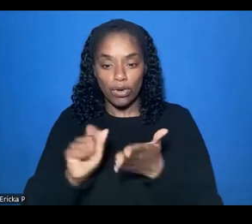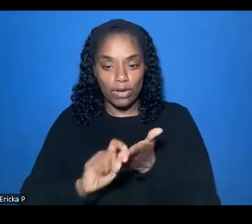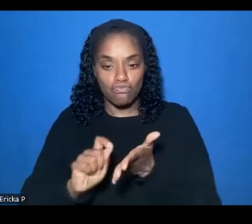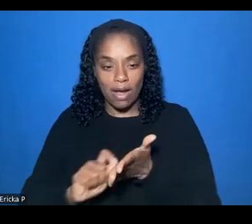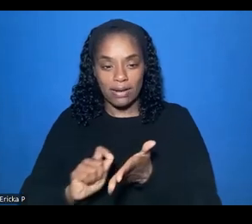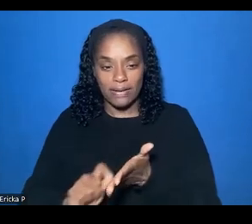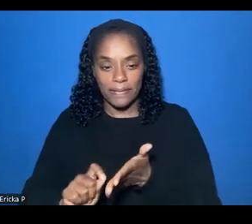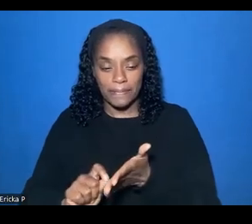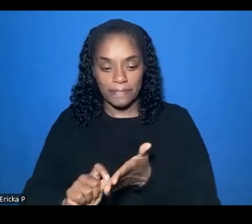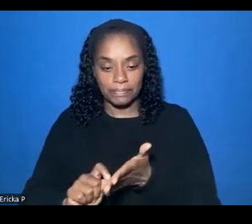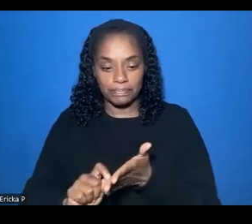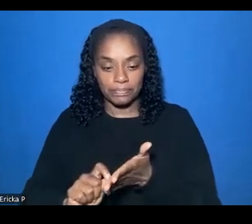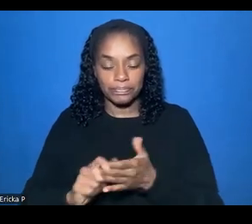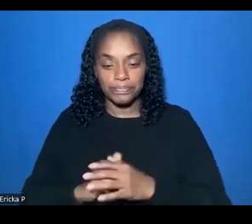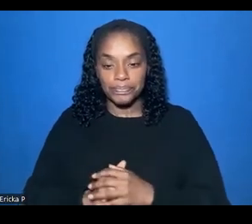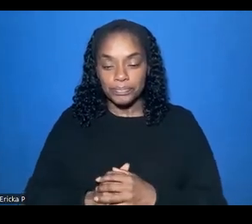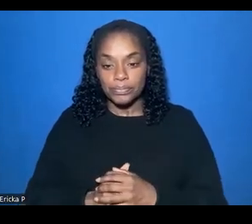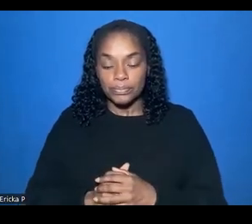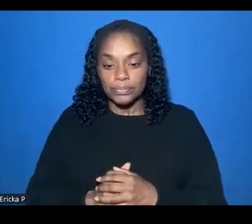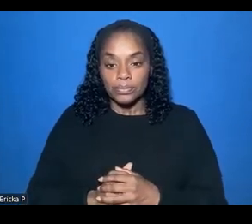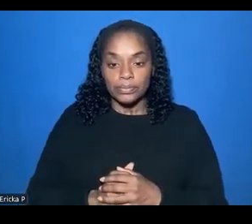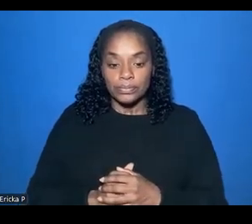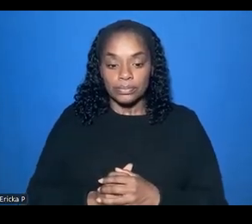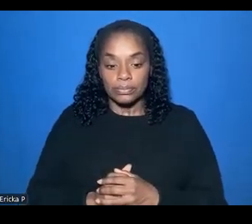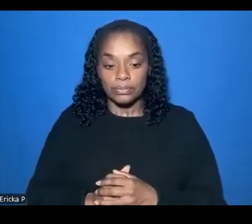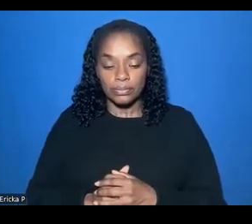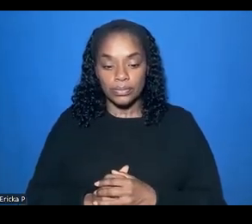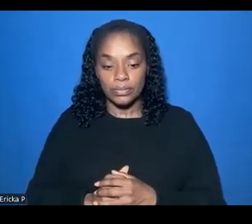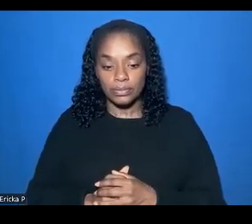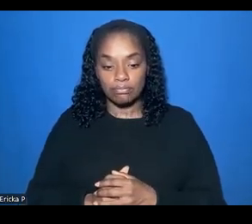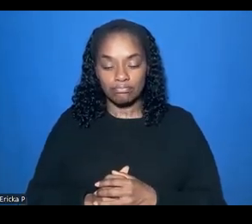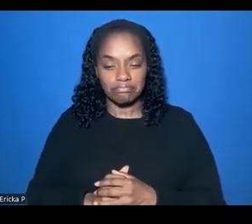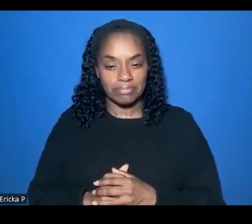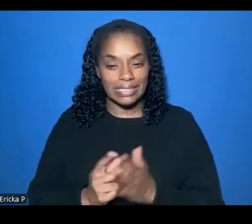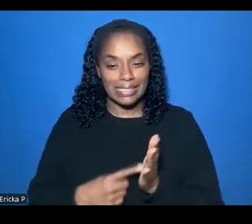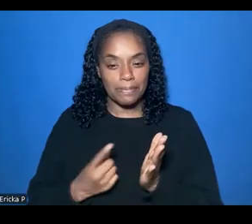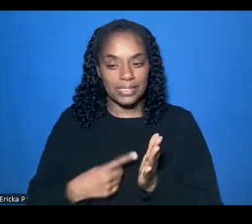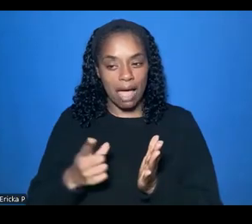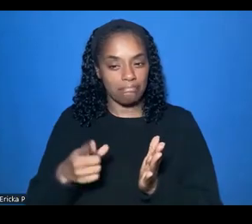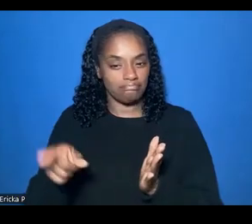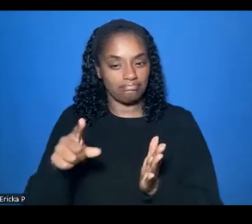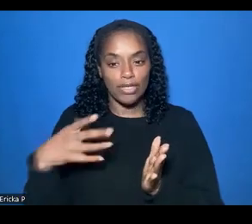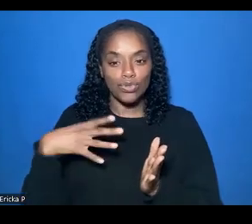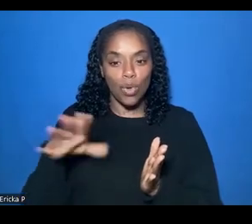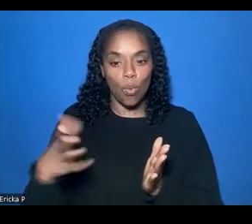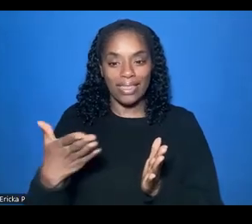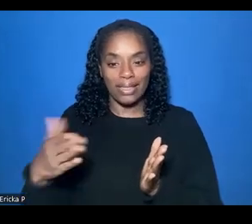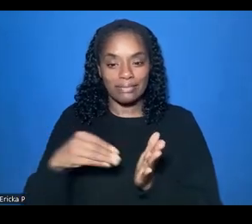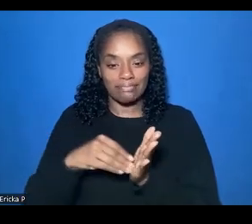Many times they don't want, some things, certain things documented. You want to follow up with a call?